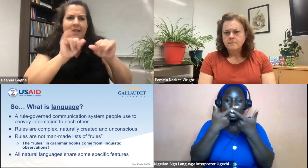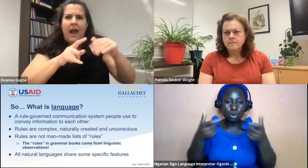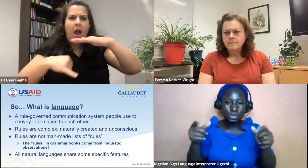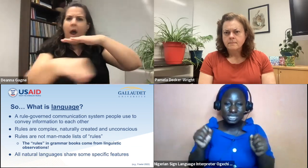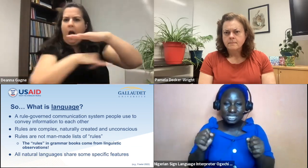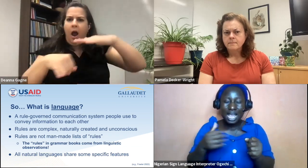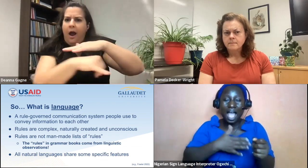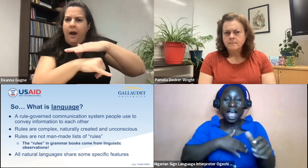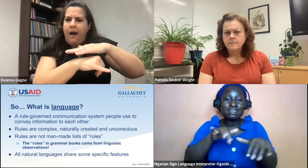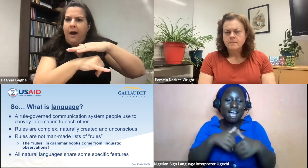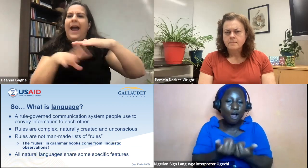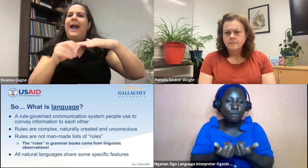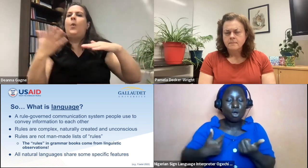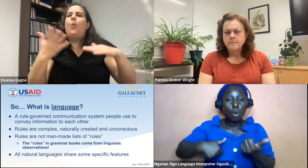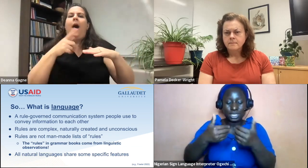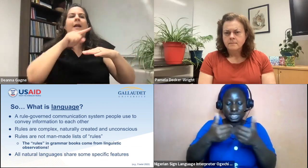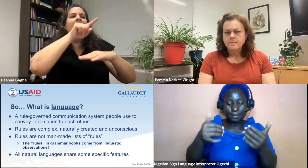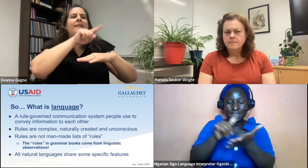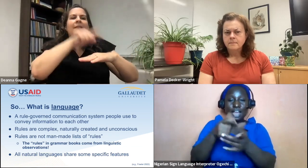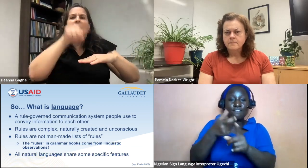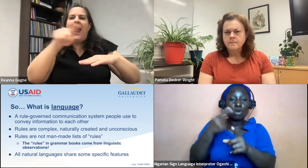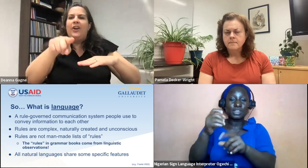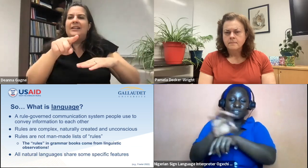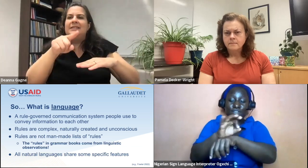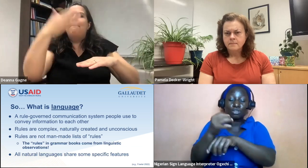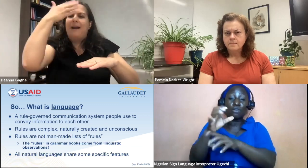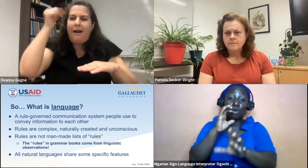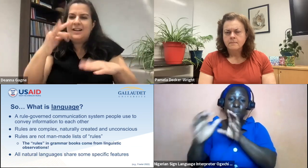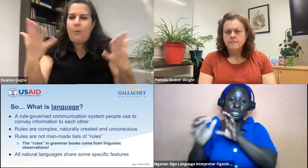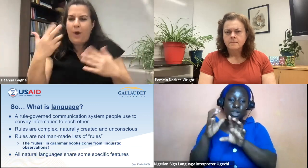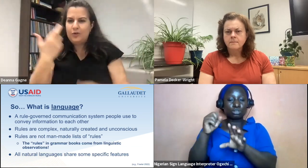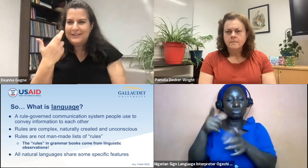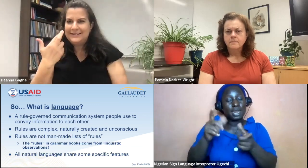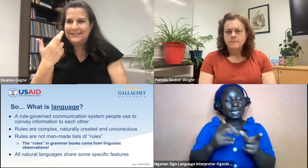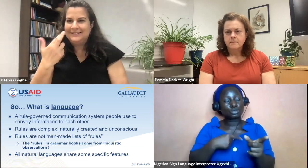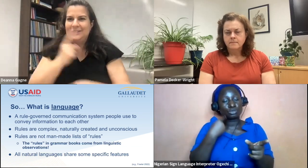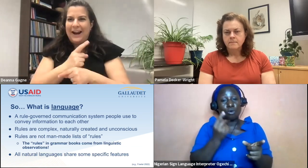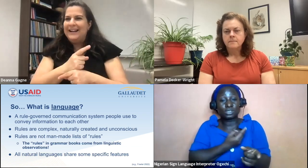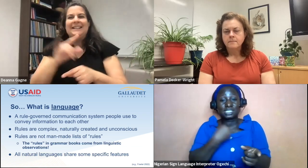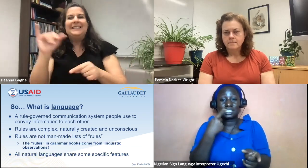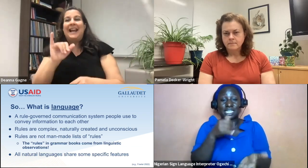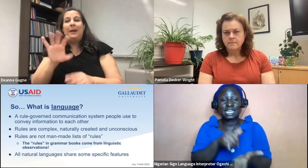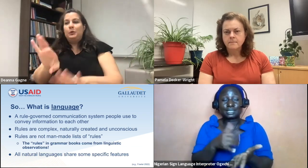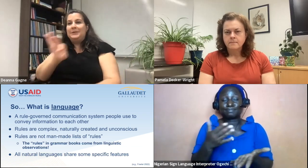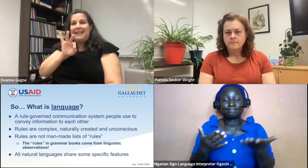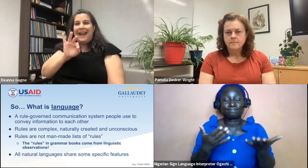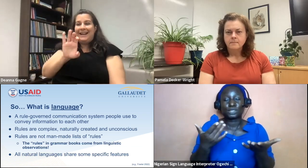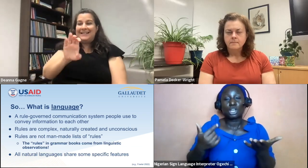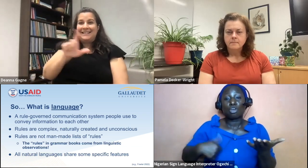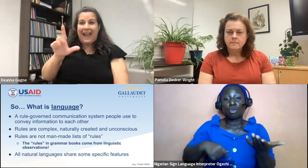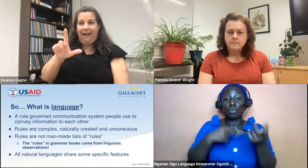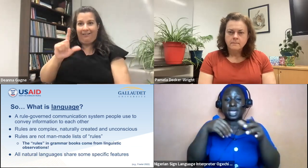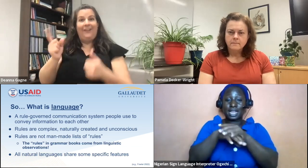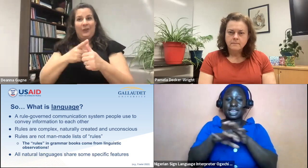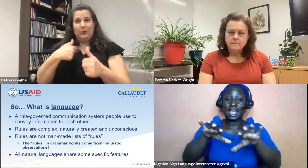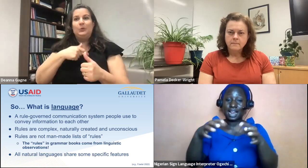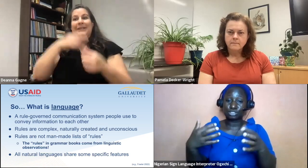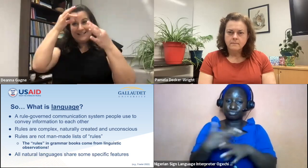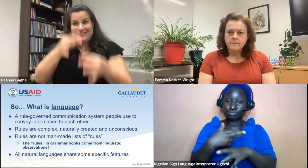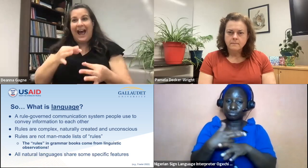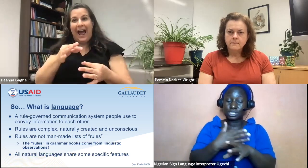come into a classroom, and you know we're examining languages in this environment. We're going to look at what the variations are, what's held in common. Those variations are going to happen with some